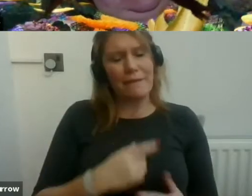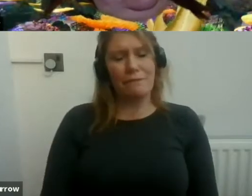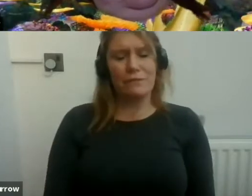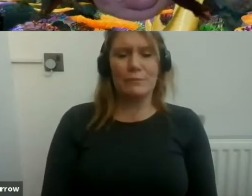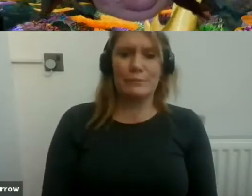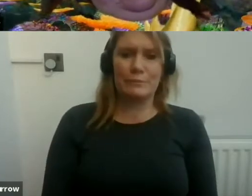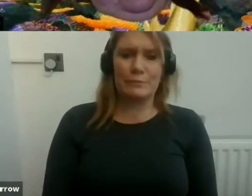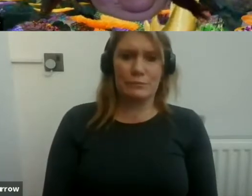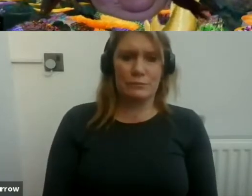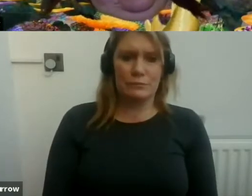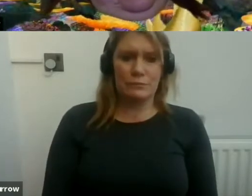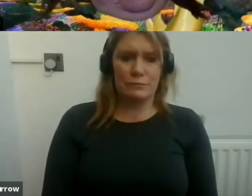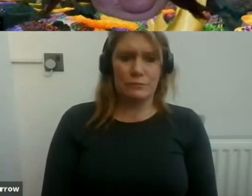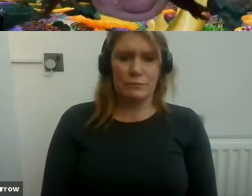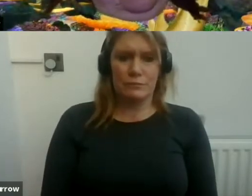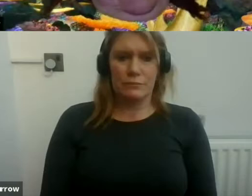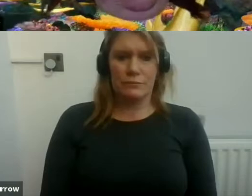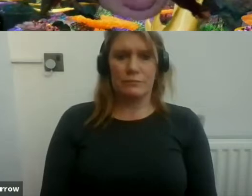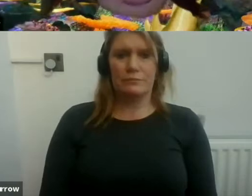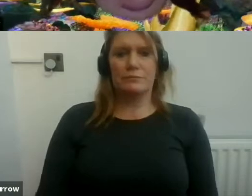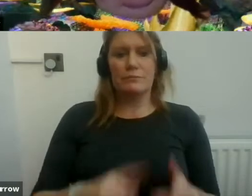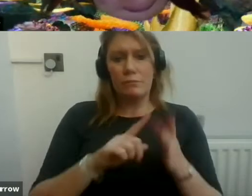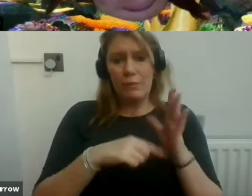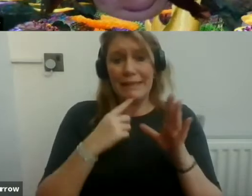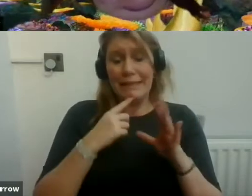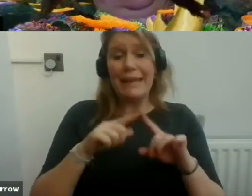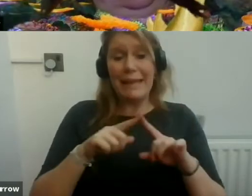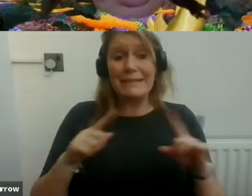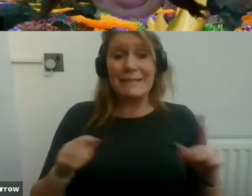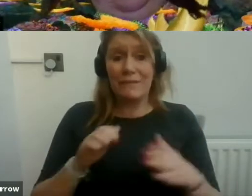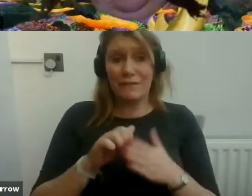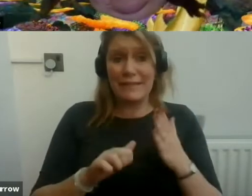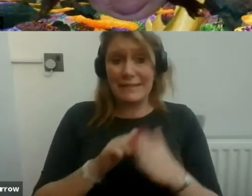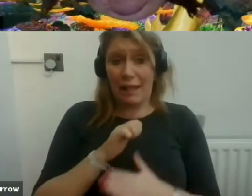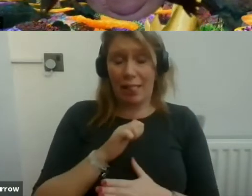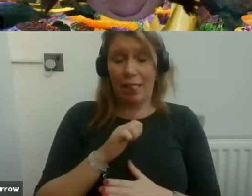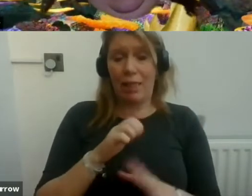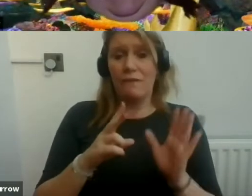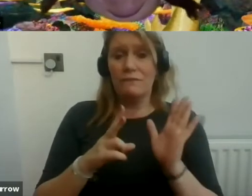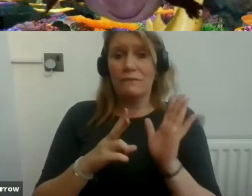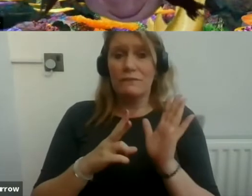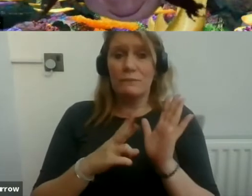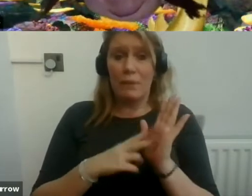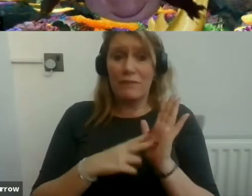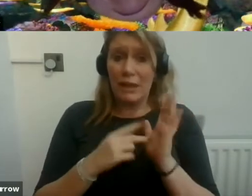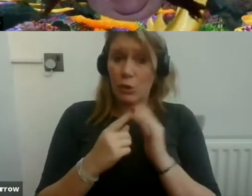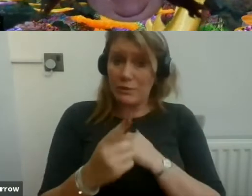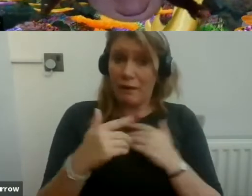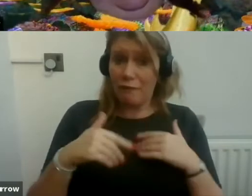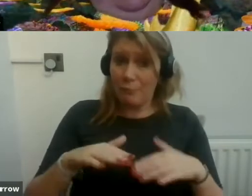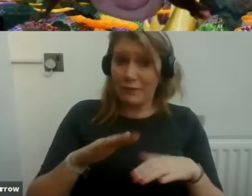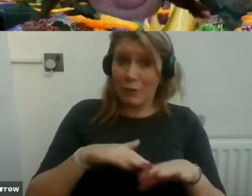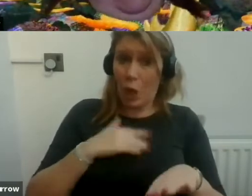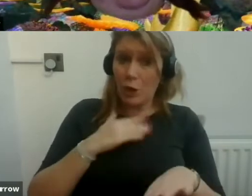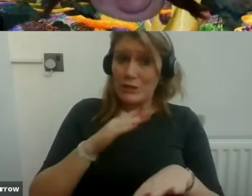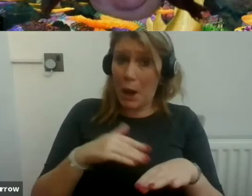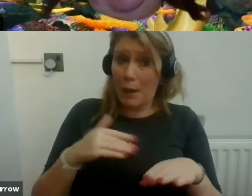It's a different skill set isn't it. But Vici you've been around a wee while as well haven't you. What was your